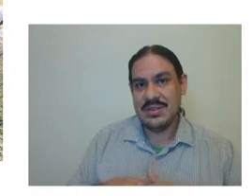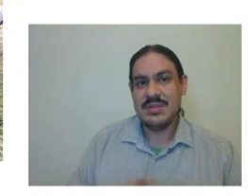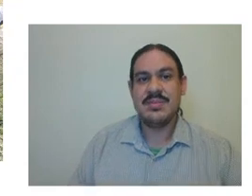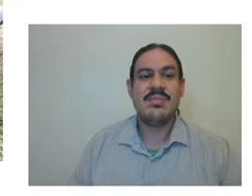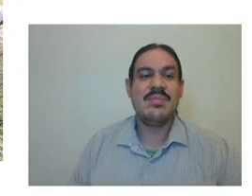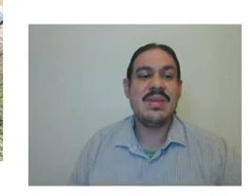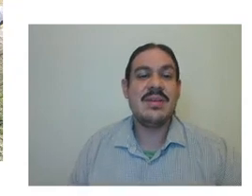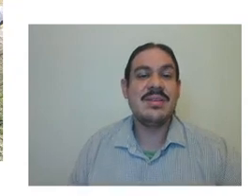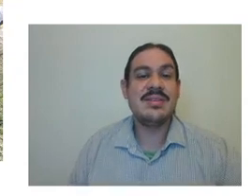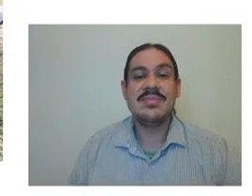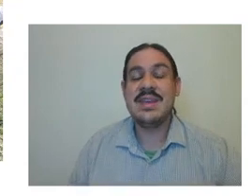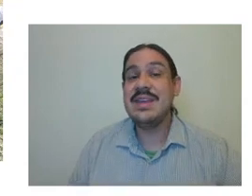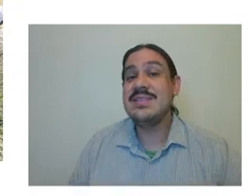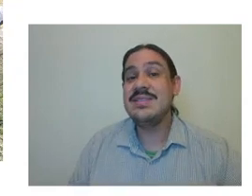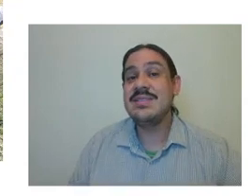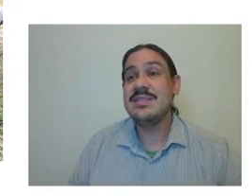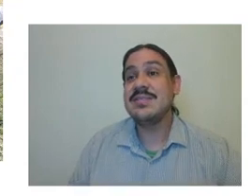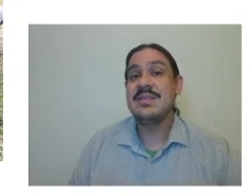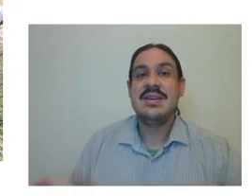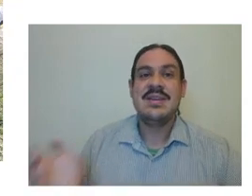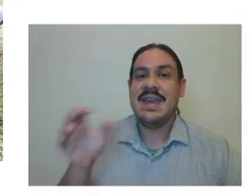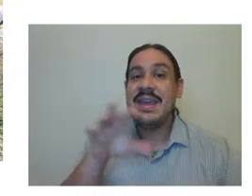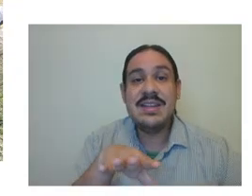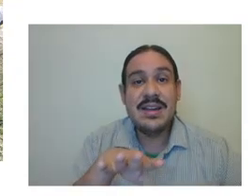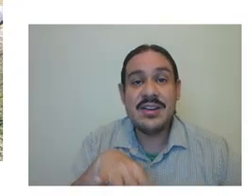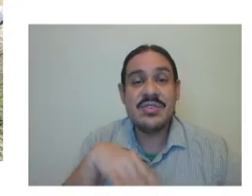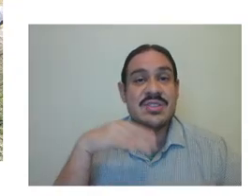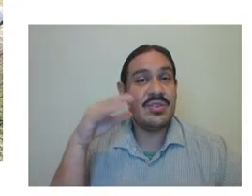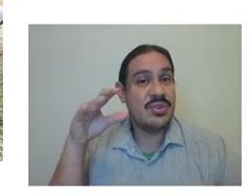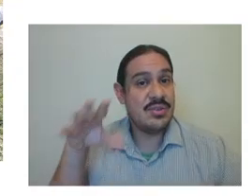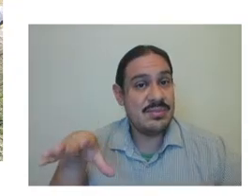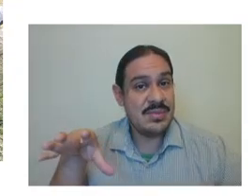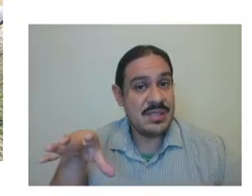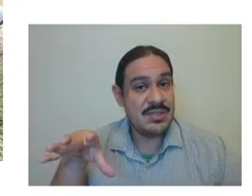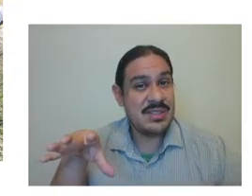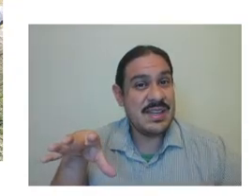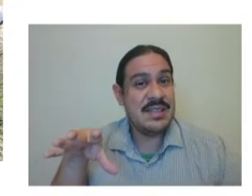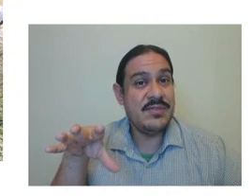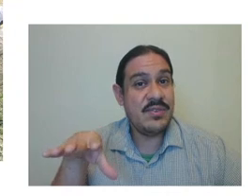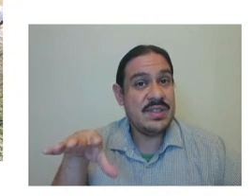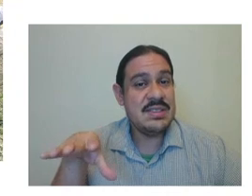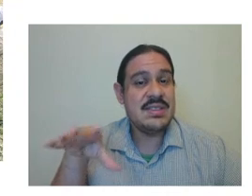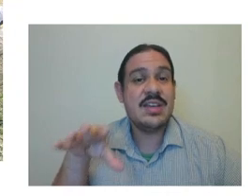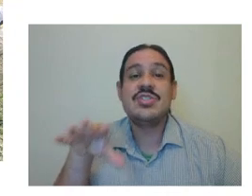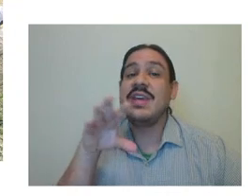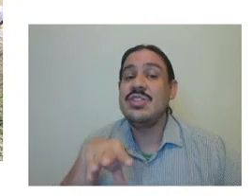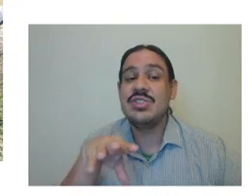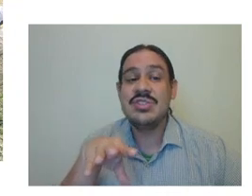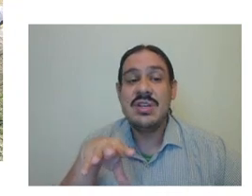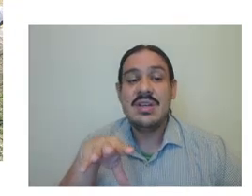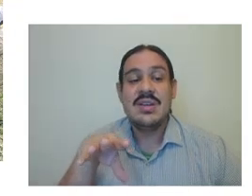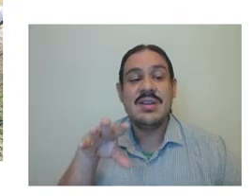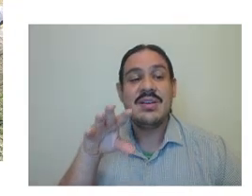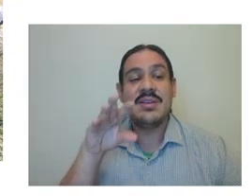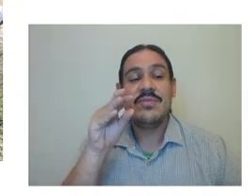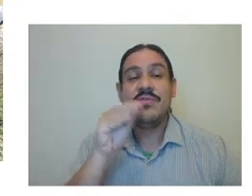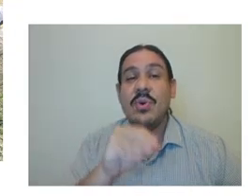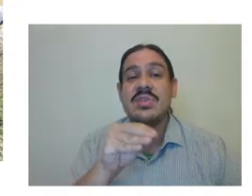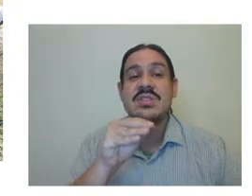focused on orality and trying to get children to imitate the spoken language as closely